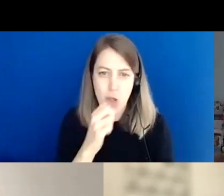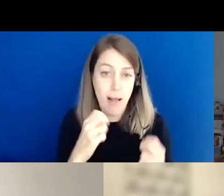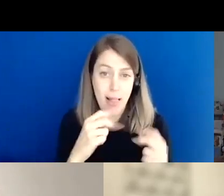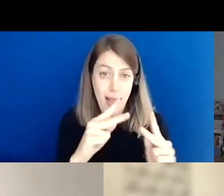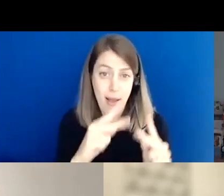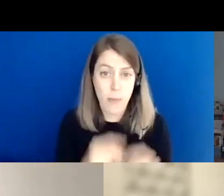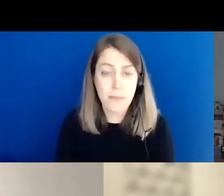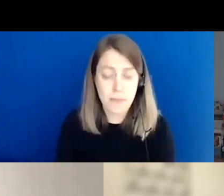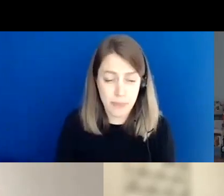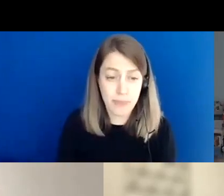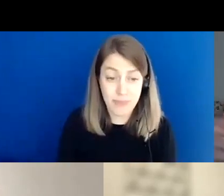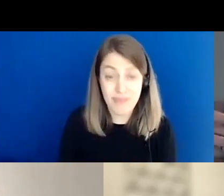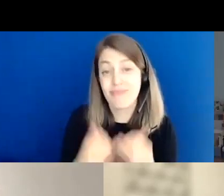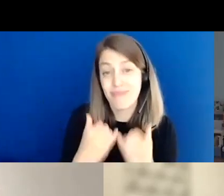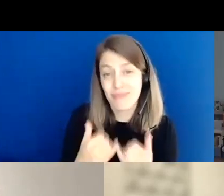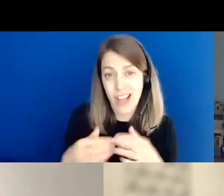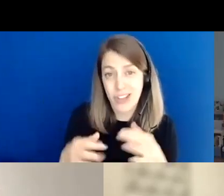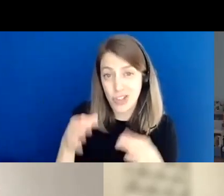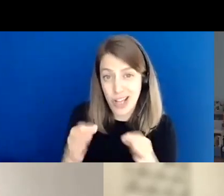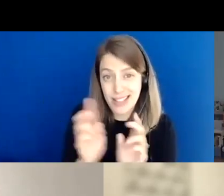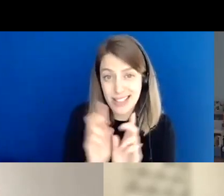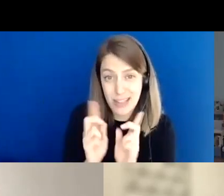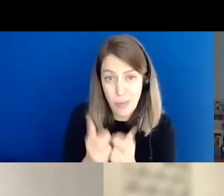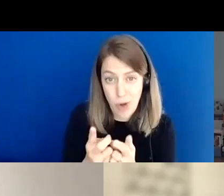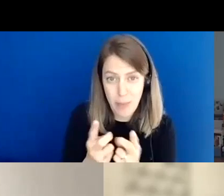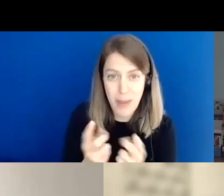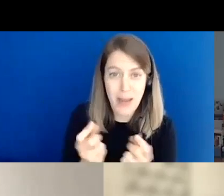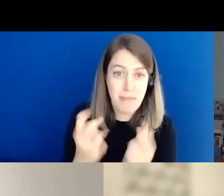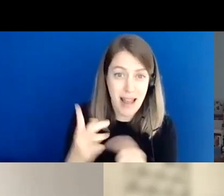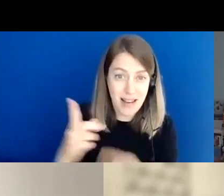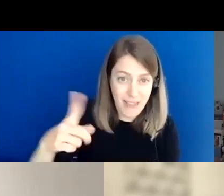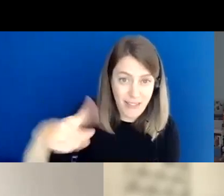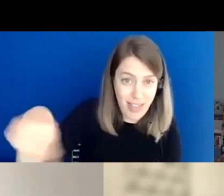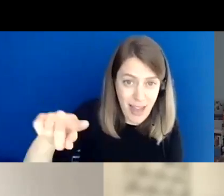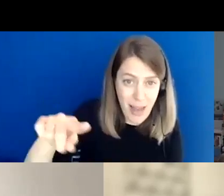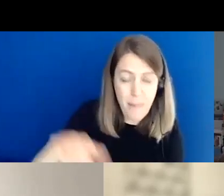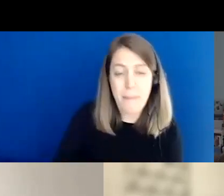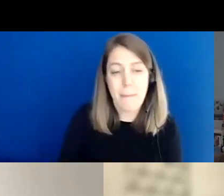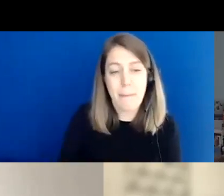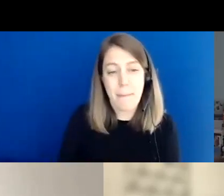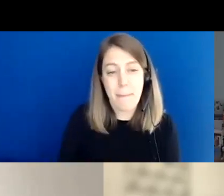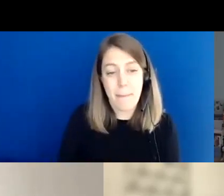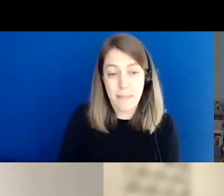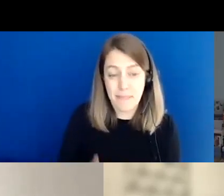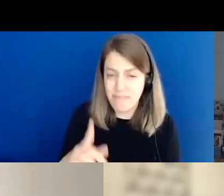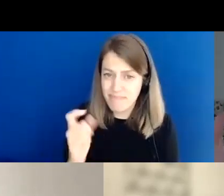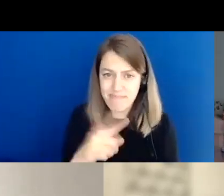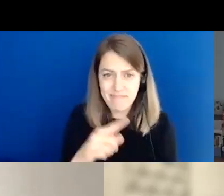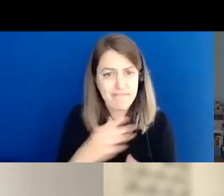The Justice Department, many of us asked them to please continue